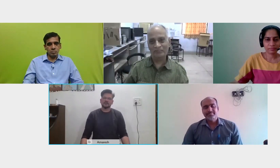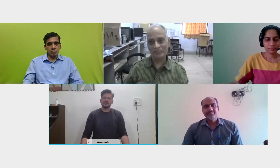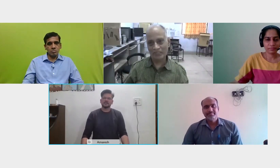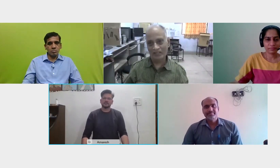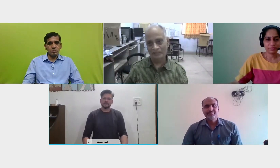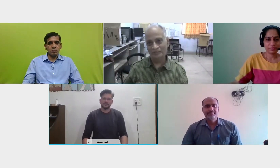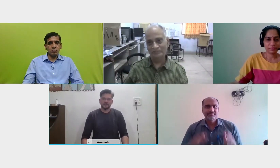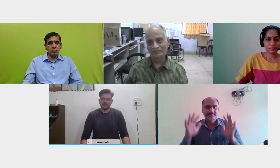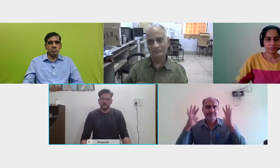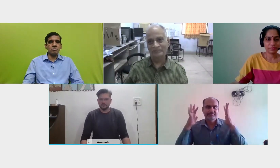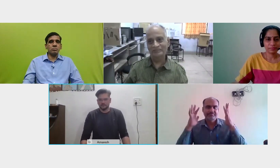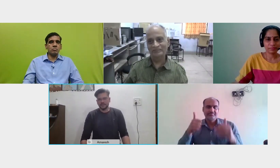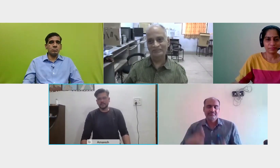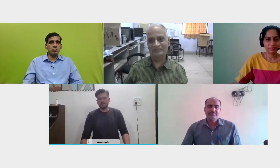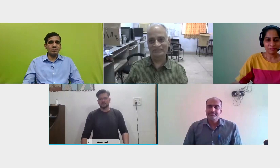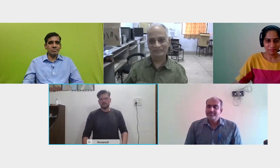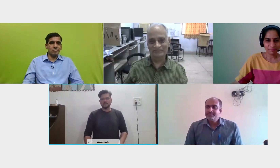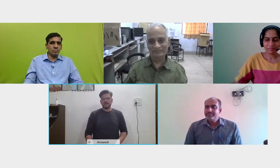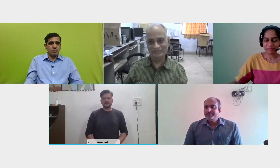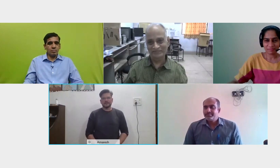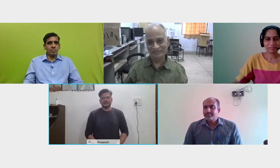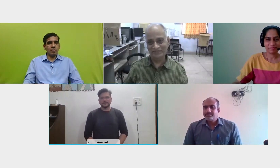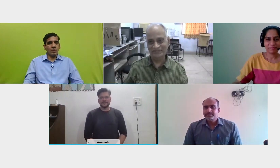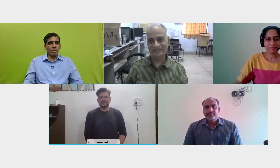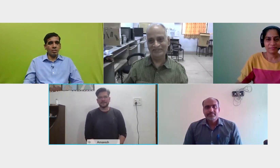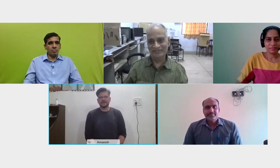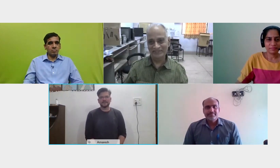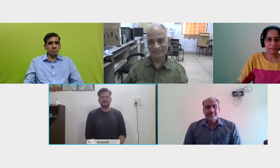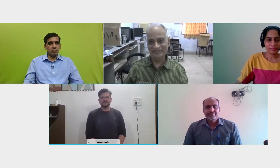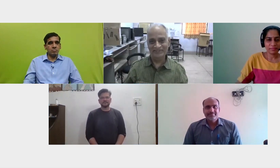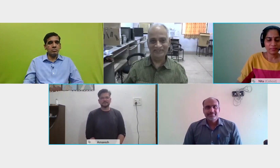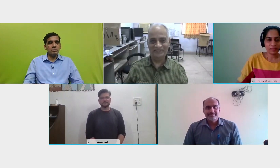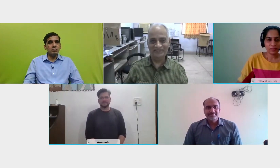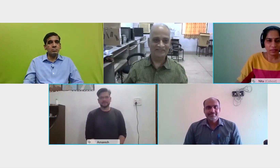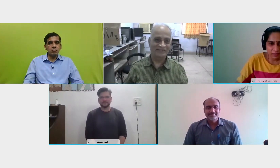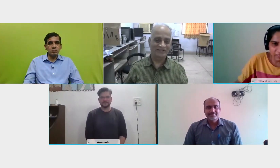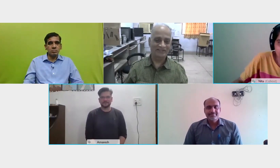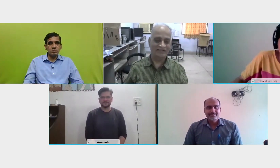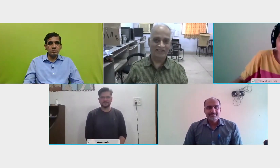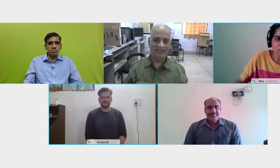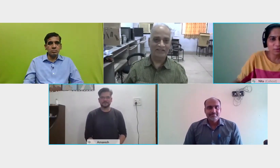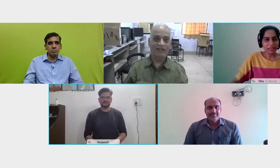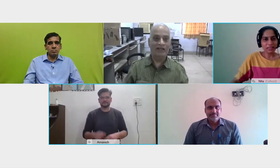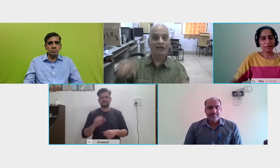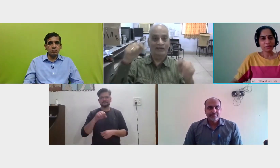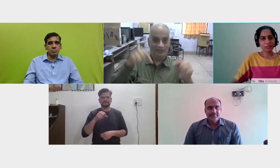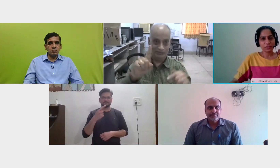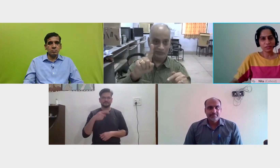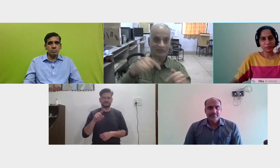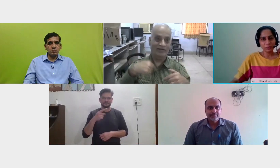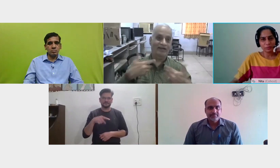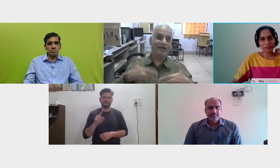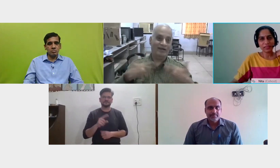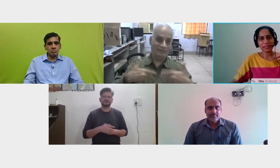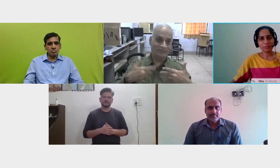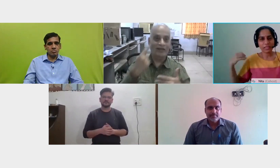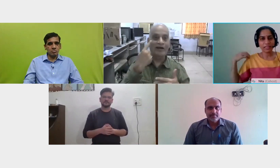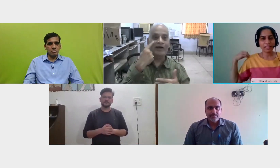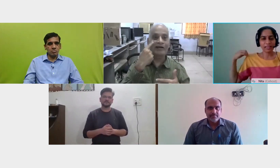isl is being running nicely mr Shafique I am pretty happy yes that is right so any language